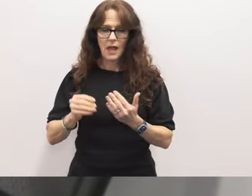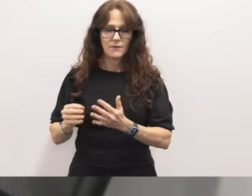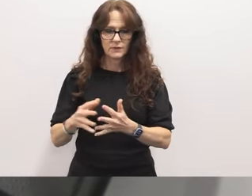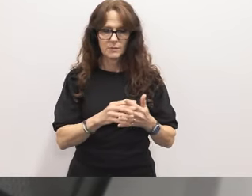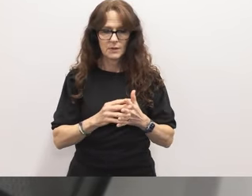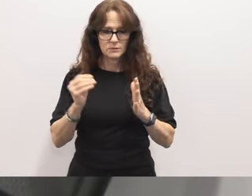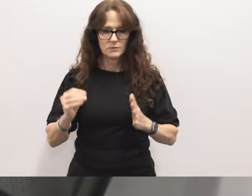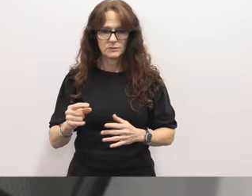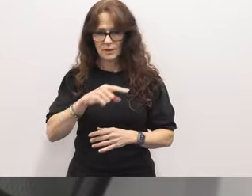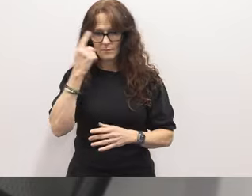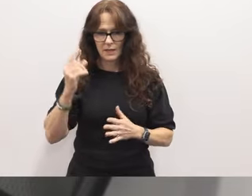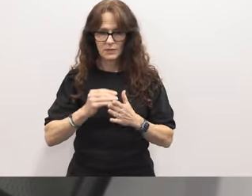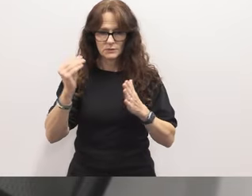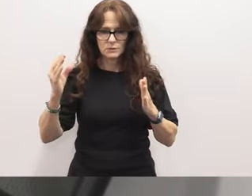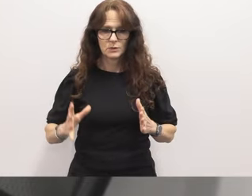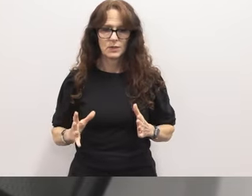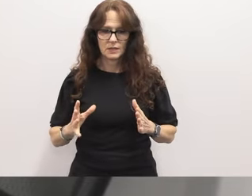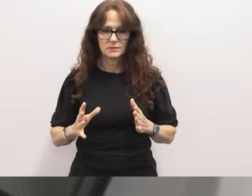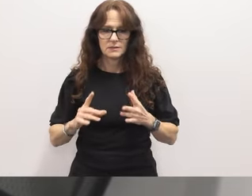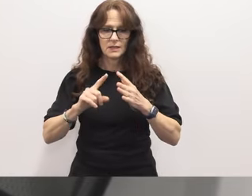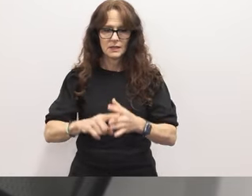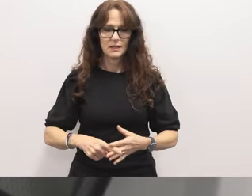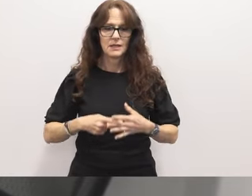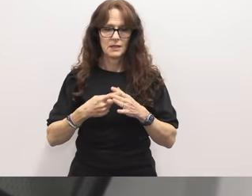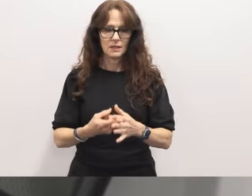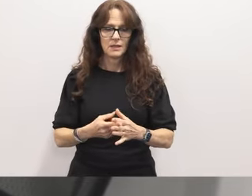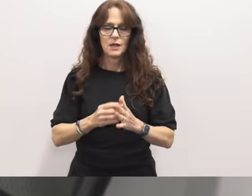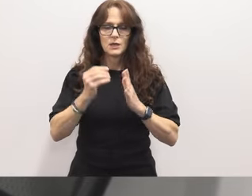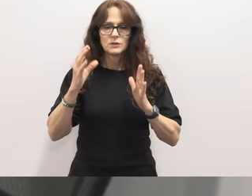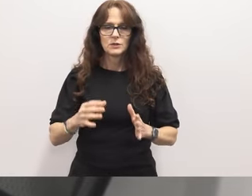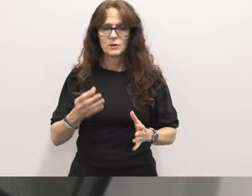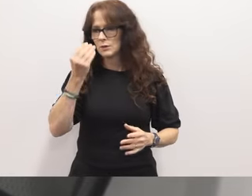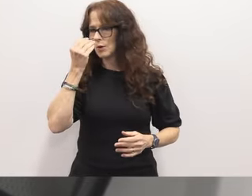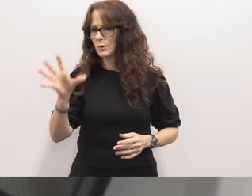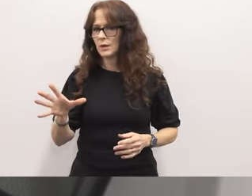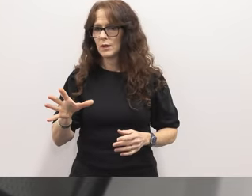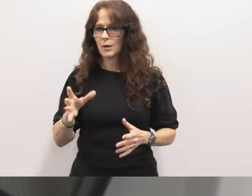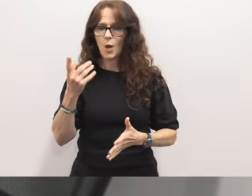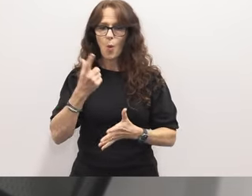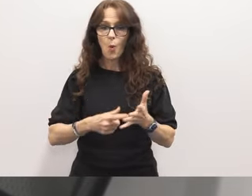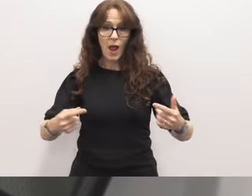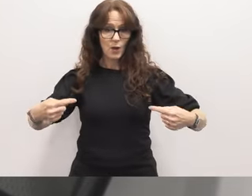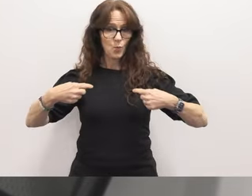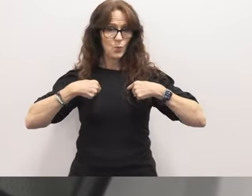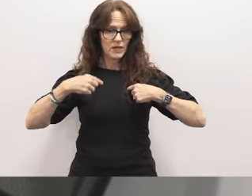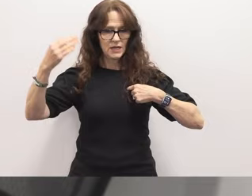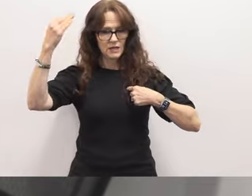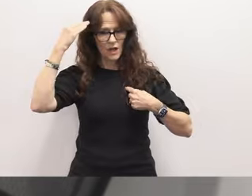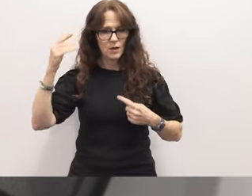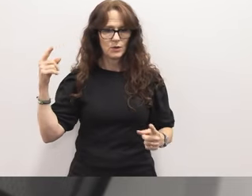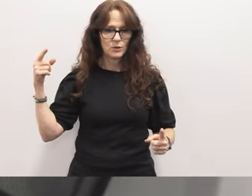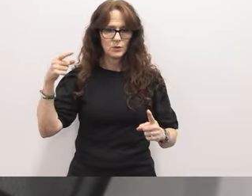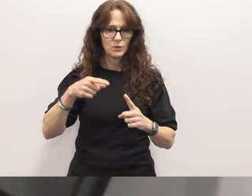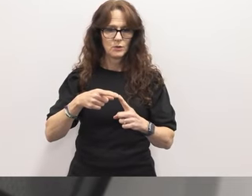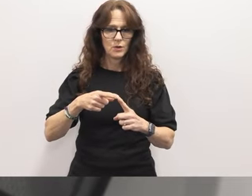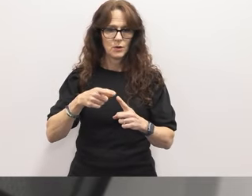our Black students? It all starts with students don't care what we know until they know that you care.